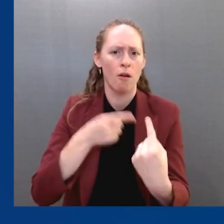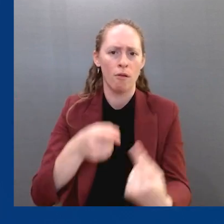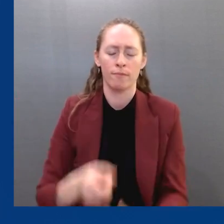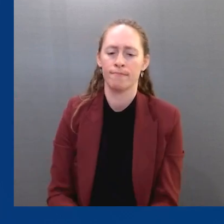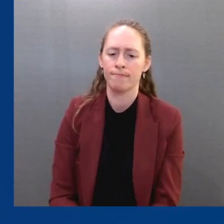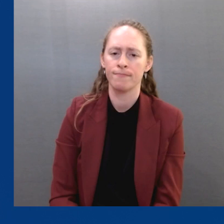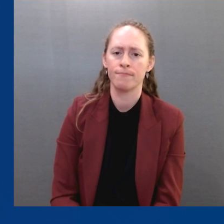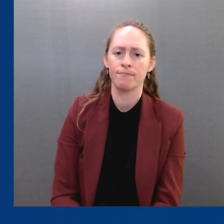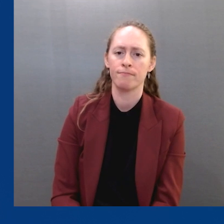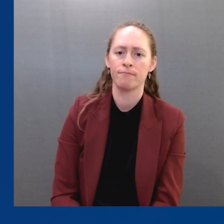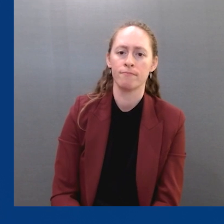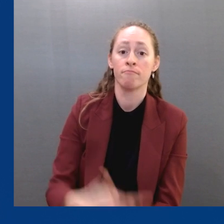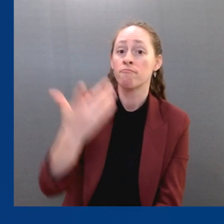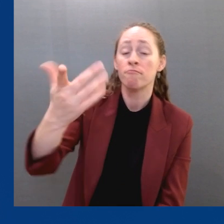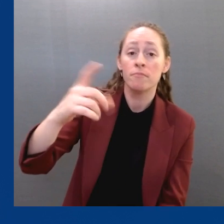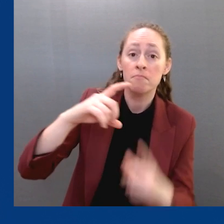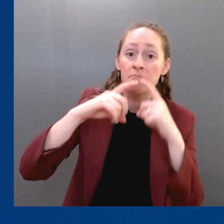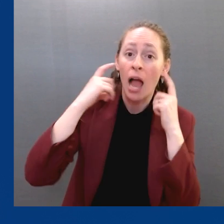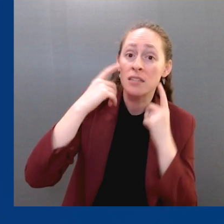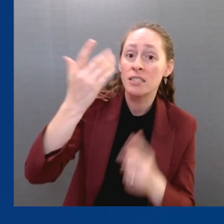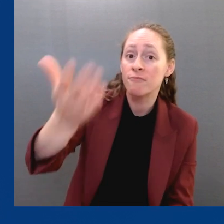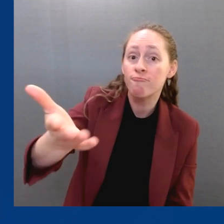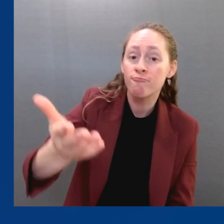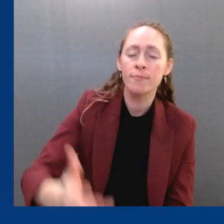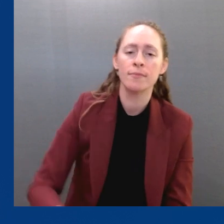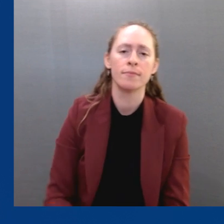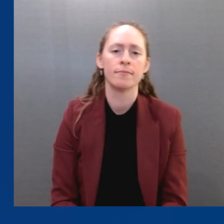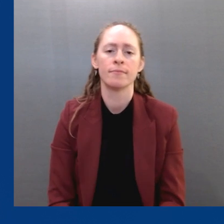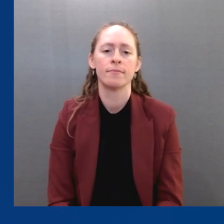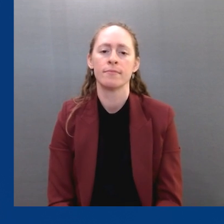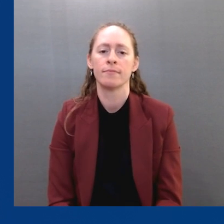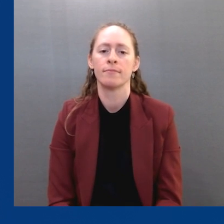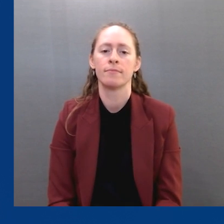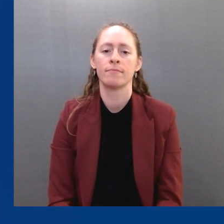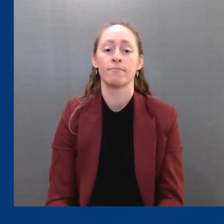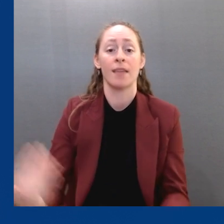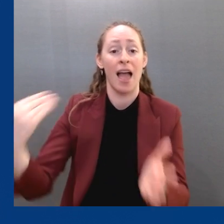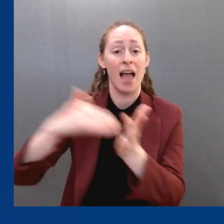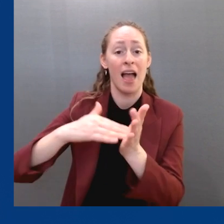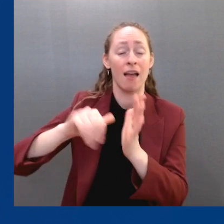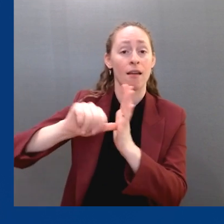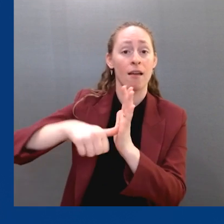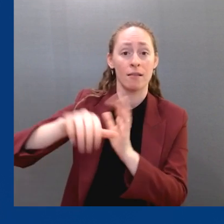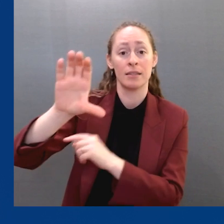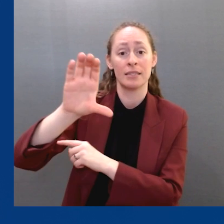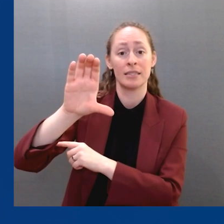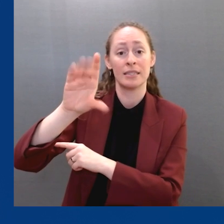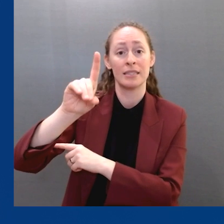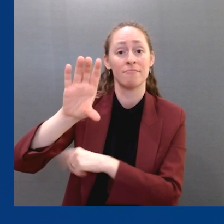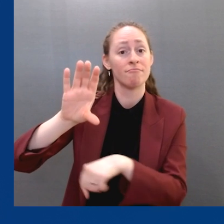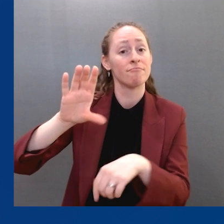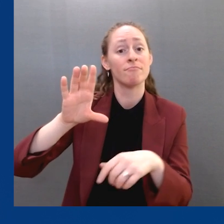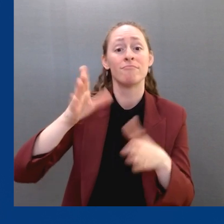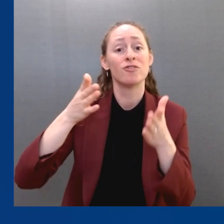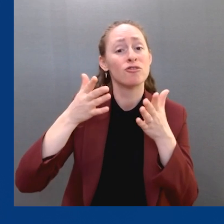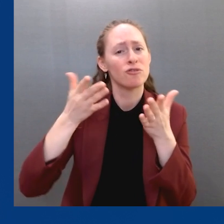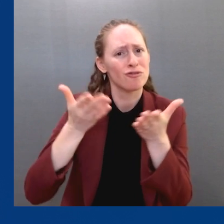So let me just reiterate that CDC recommendations have been and continue to be to mask in our public transport corridors.